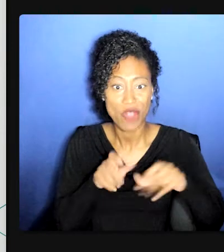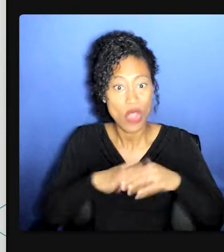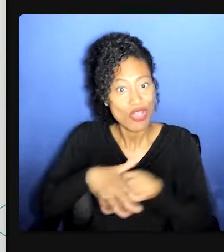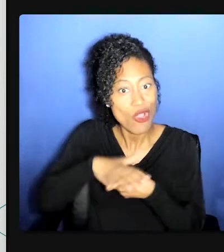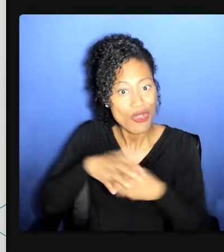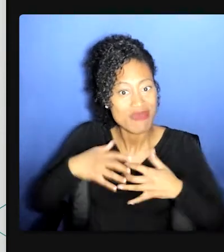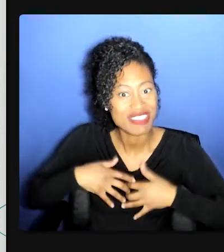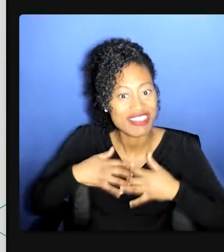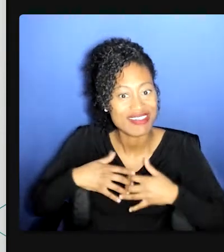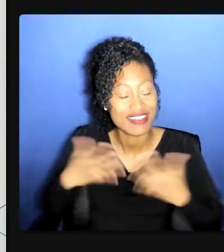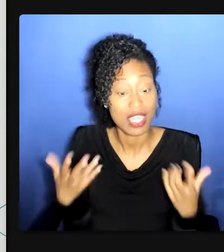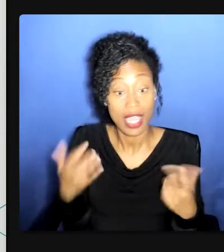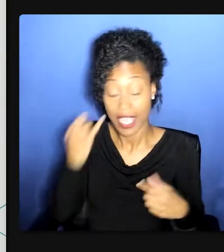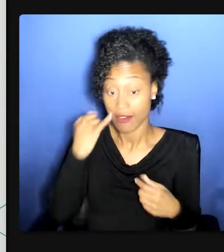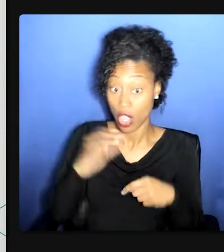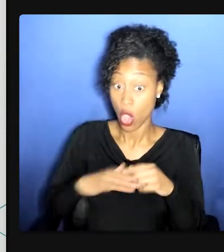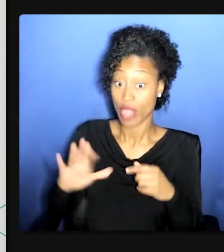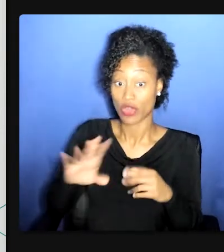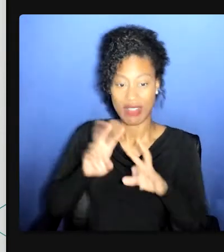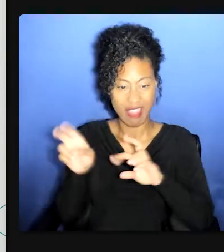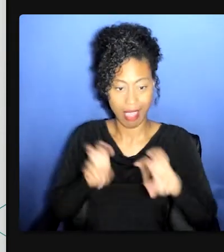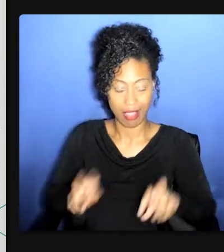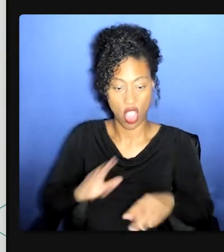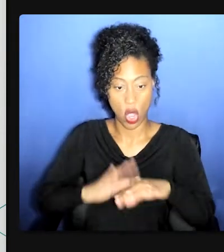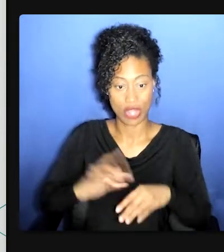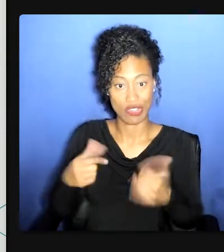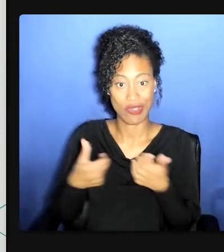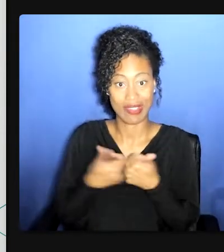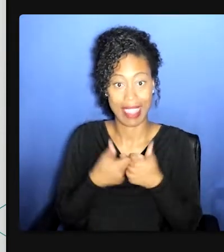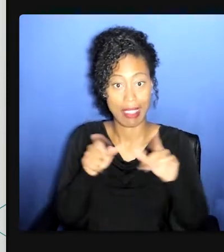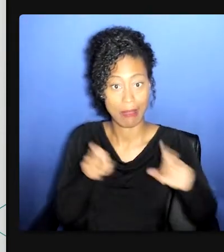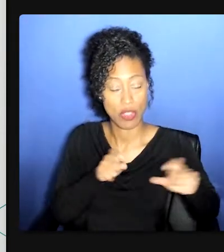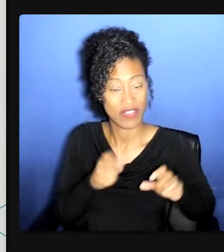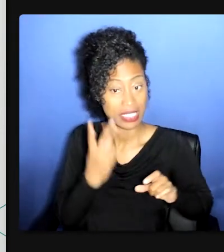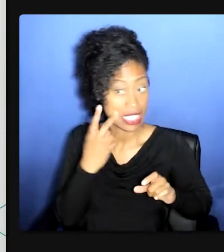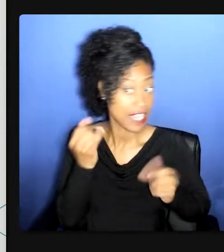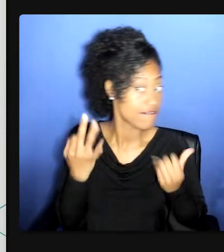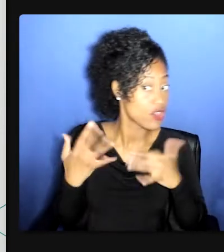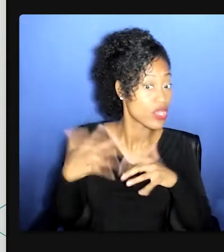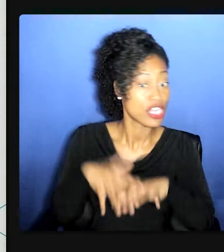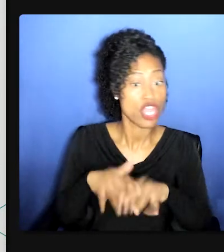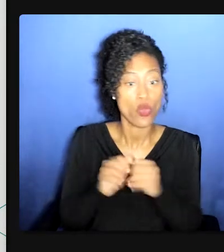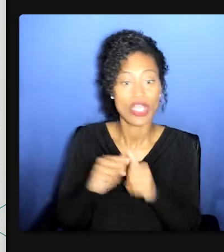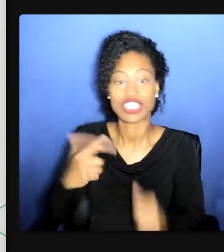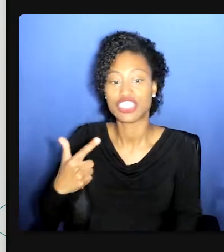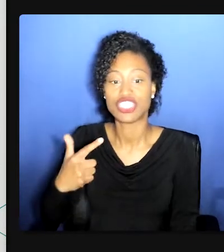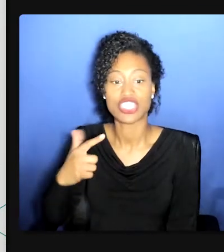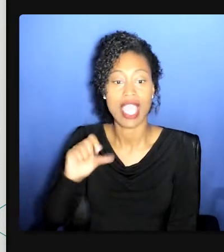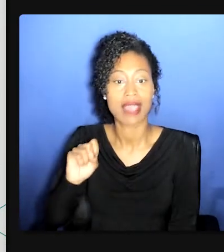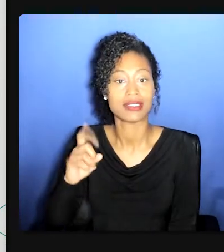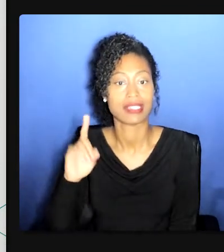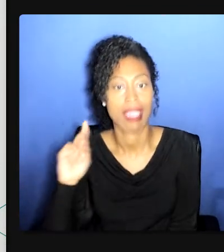Just run a diagnosis on your server to verify it's integrated with GSDK.